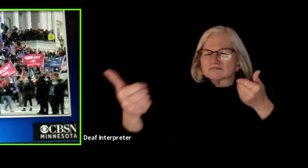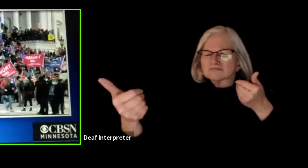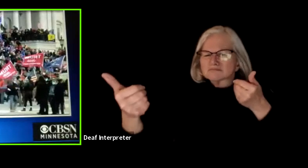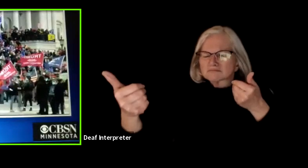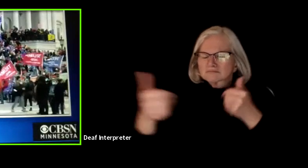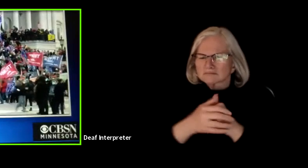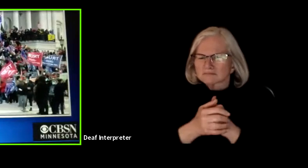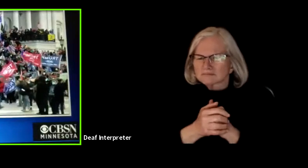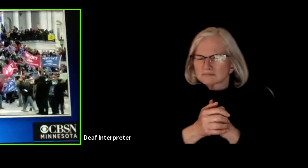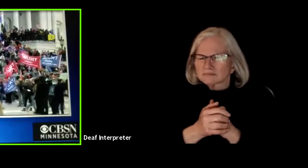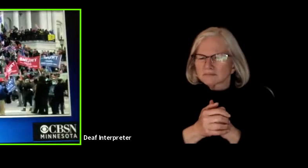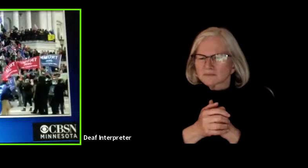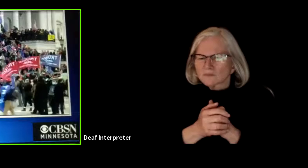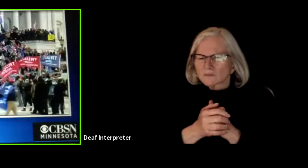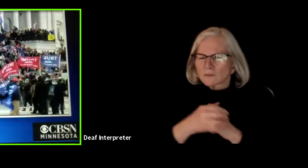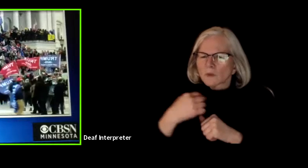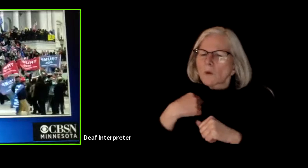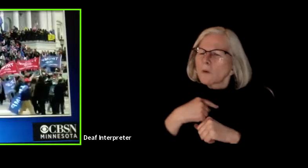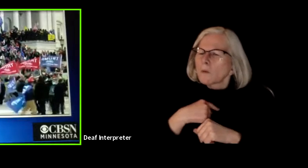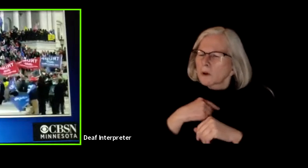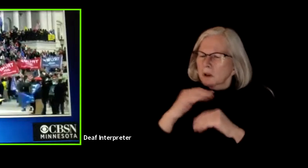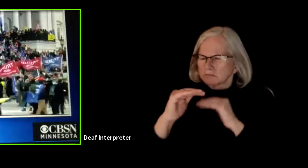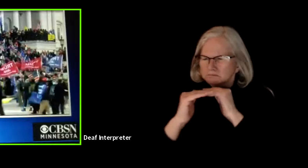SO I WANT TO TAKE JUST A FEW MINUTES TO GO TO UPDATE US ON